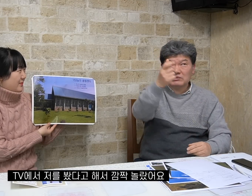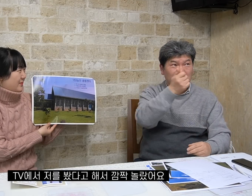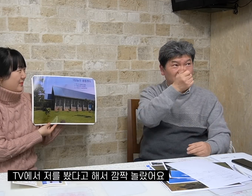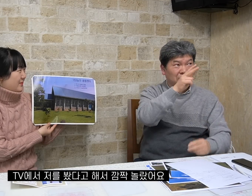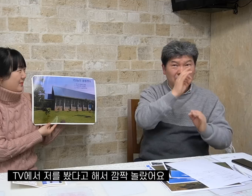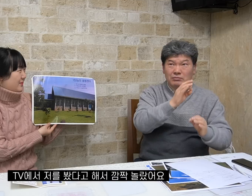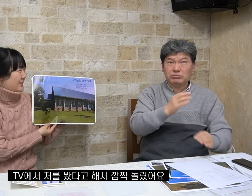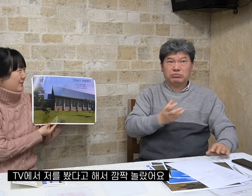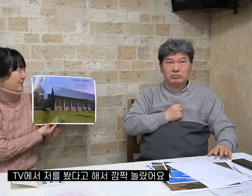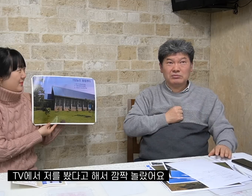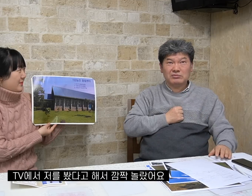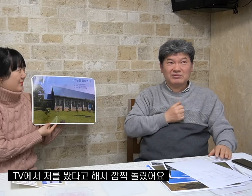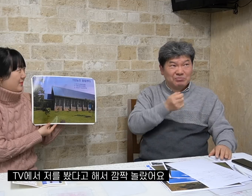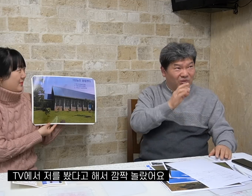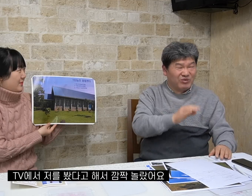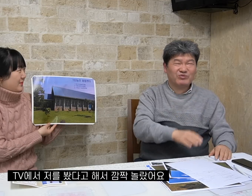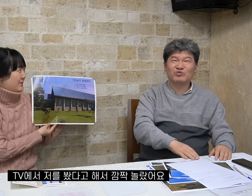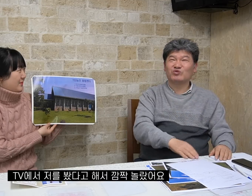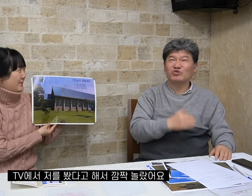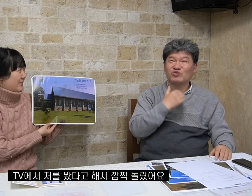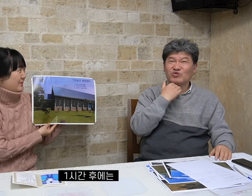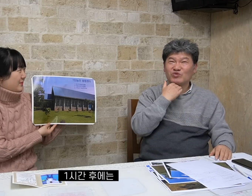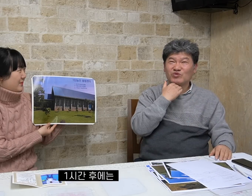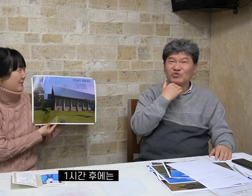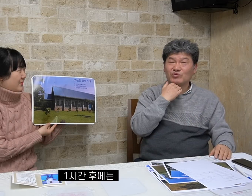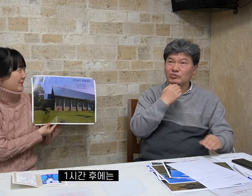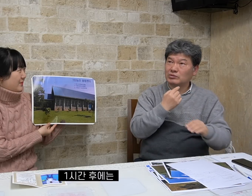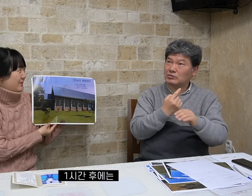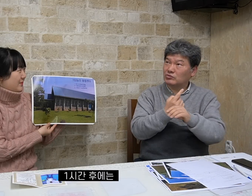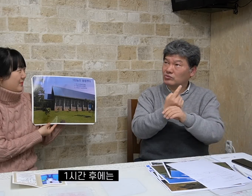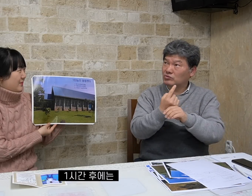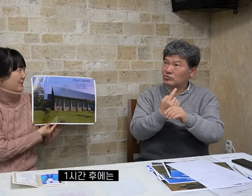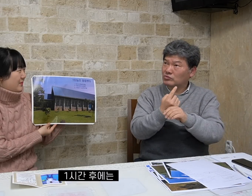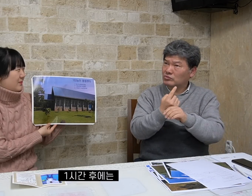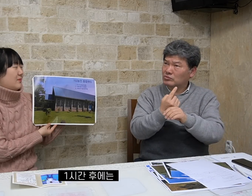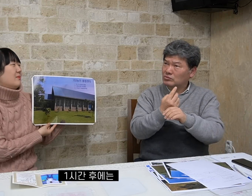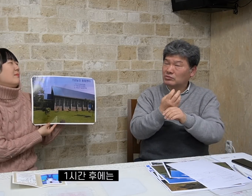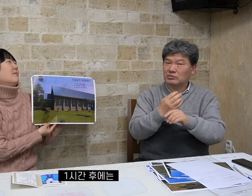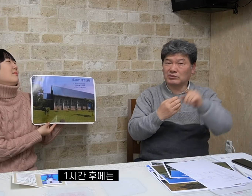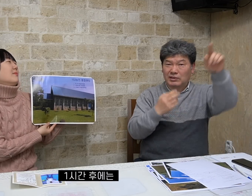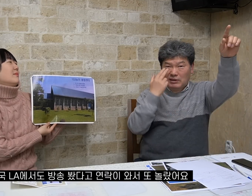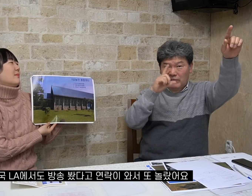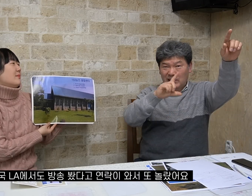and I was surprised to hear that they saw me on TV. An hour later,